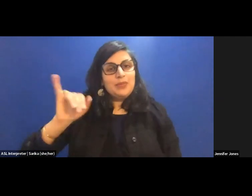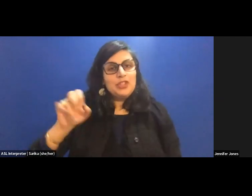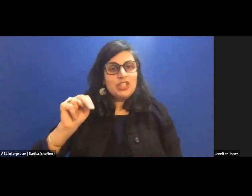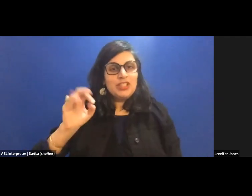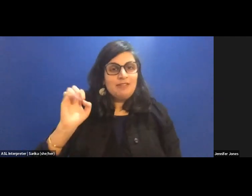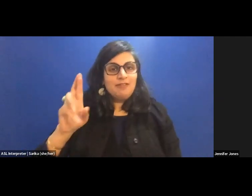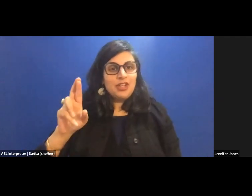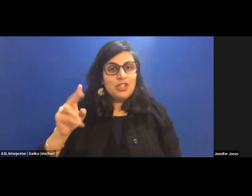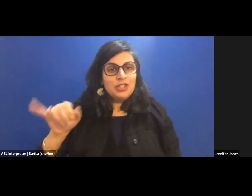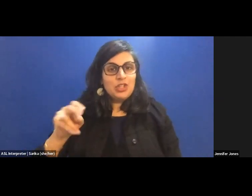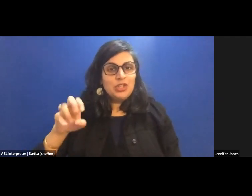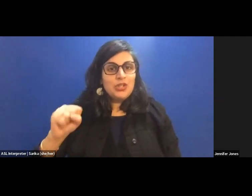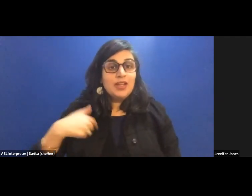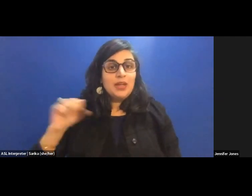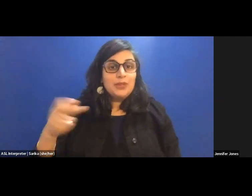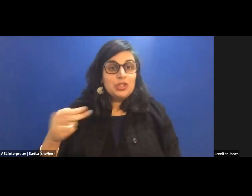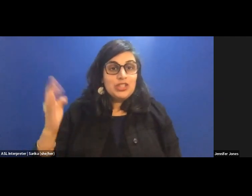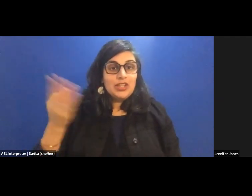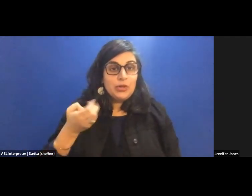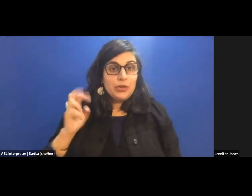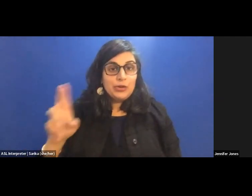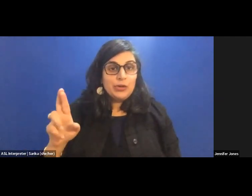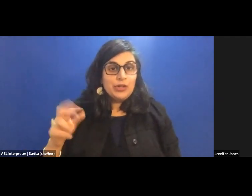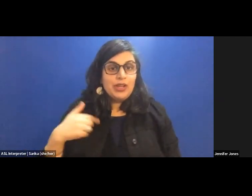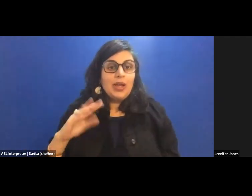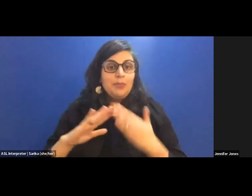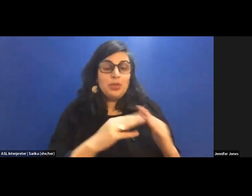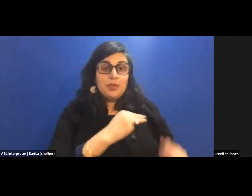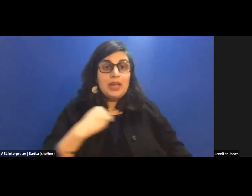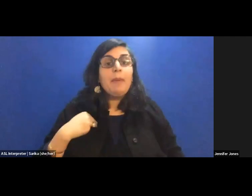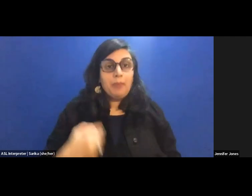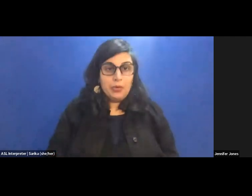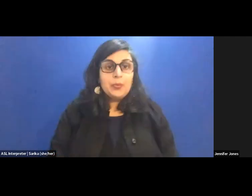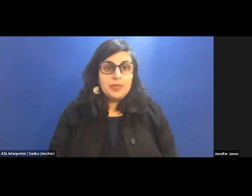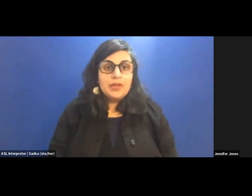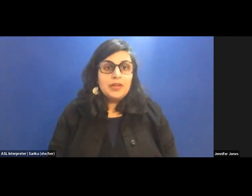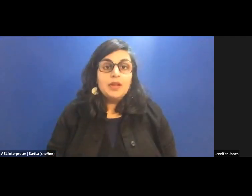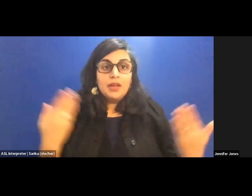Jennifer: Thank you. Good evening. My name is Jennifer Jones. My